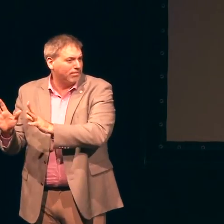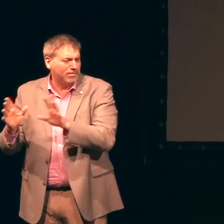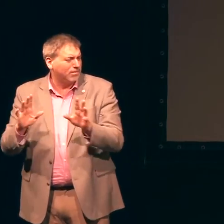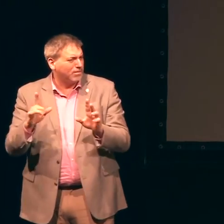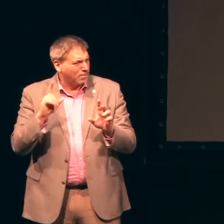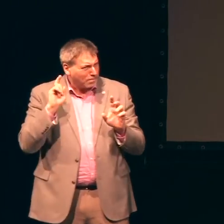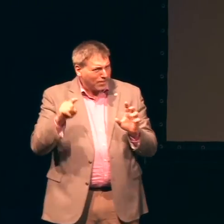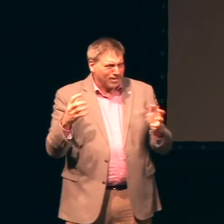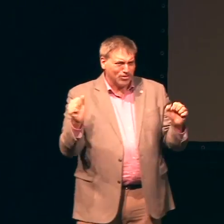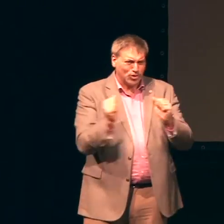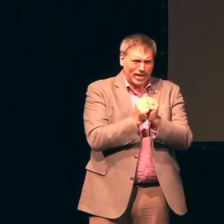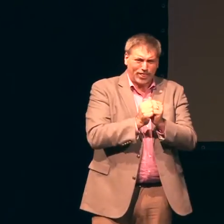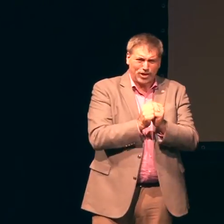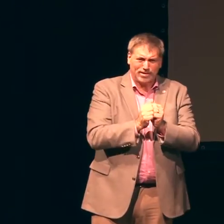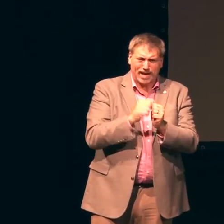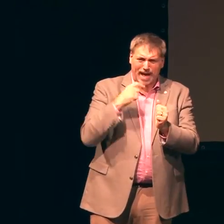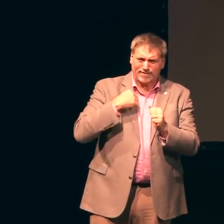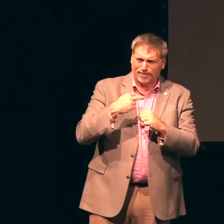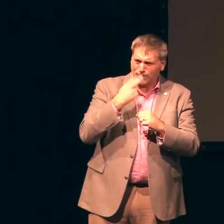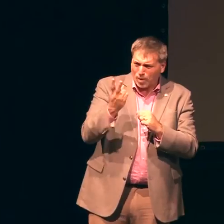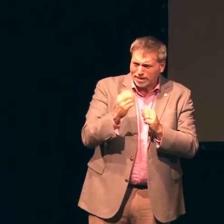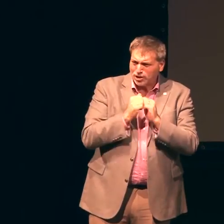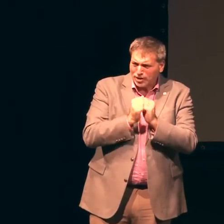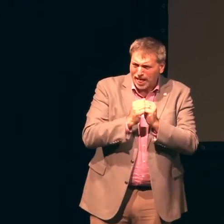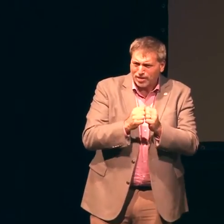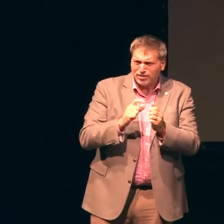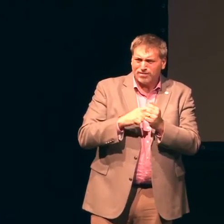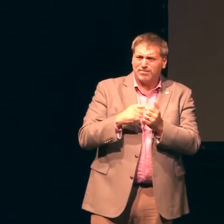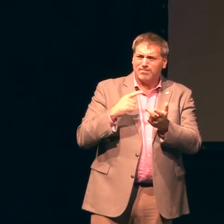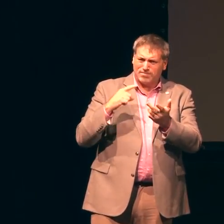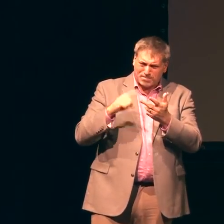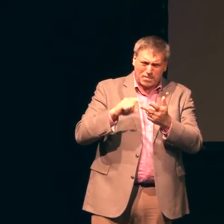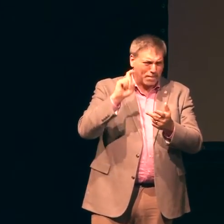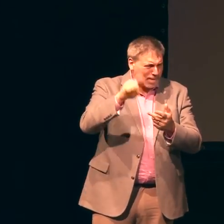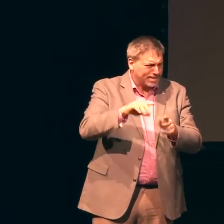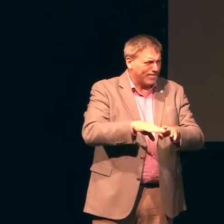people in one circle, others in another. You all have to come together, work together, have a